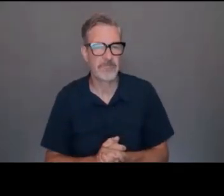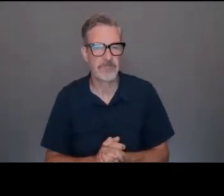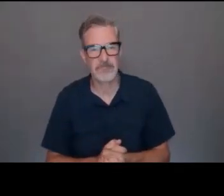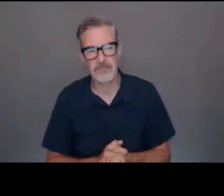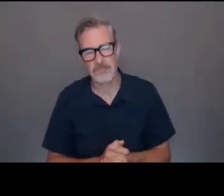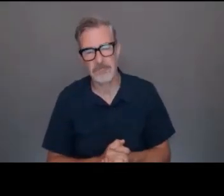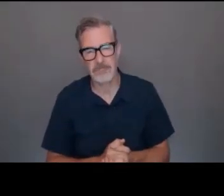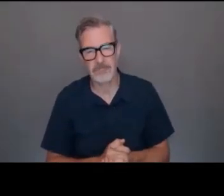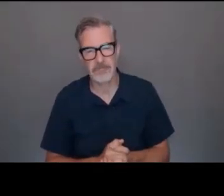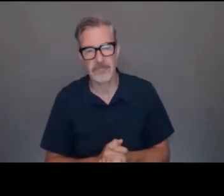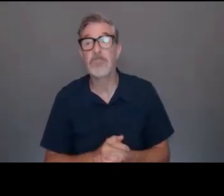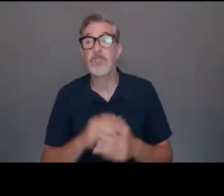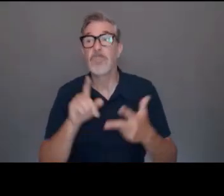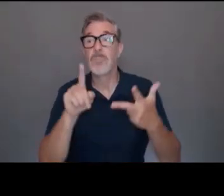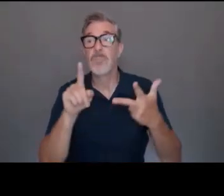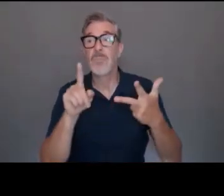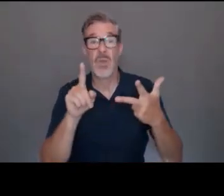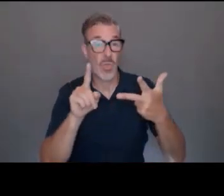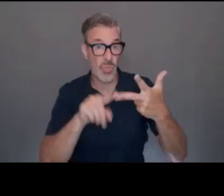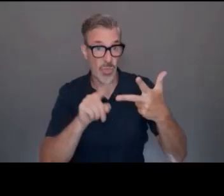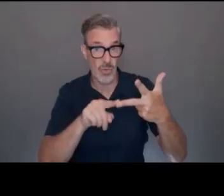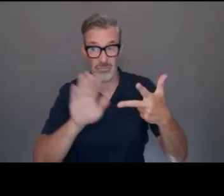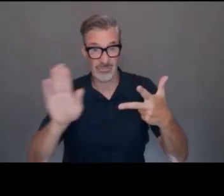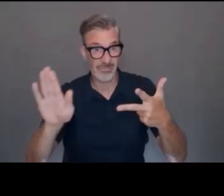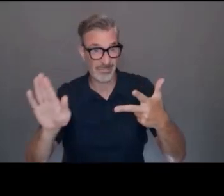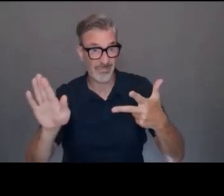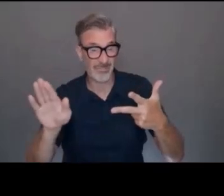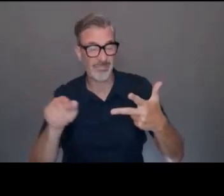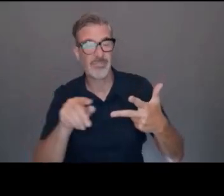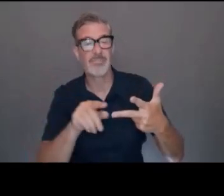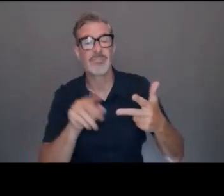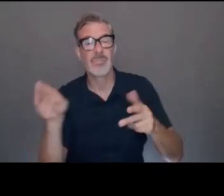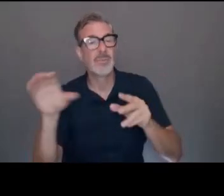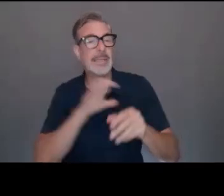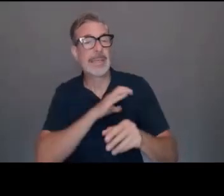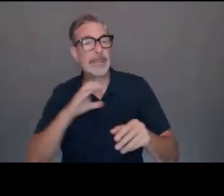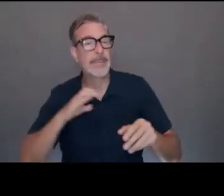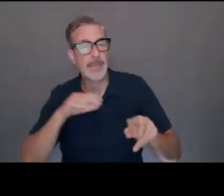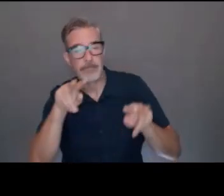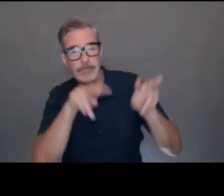The third assessment criteria is Feasibility with a weight of 30%.